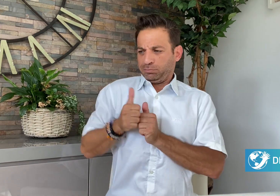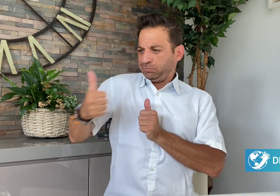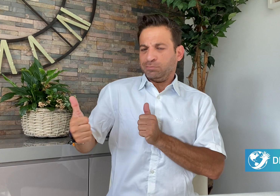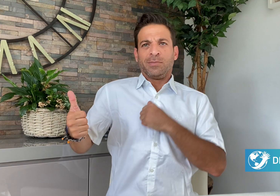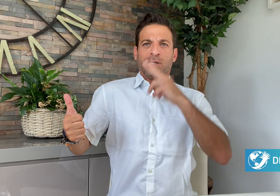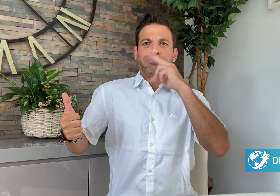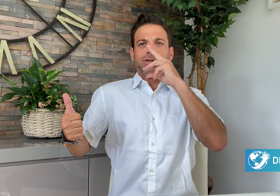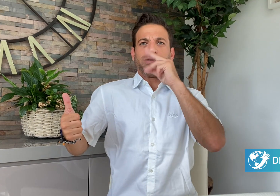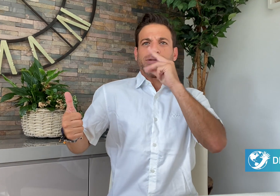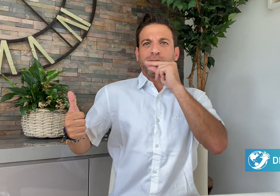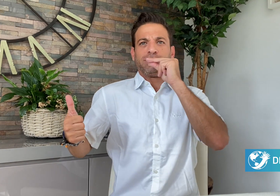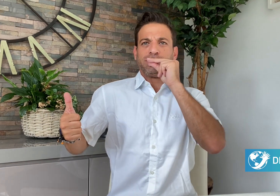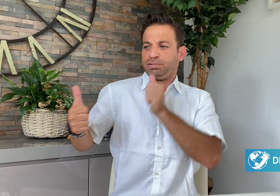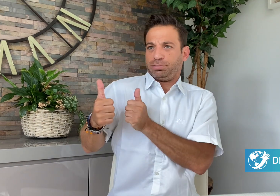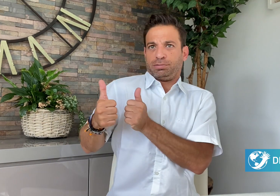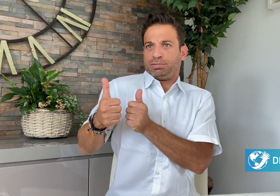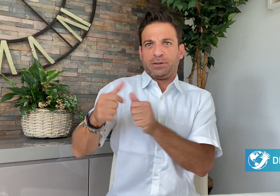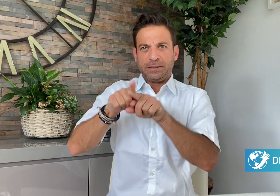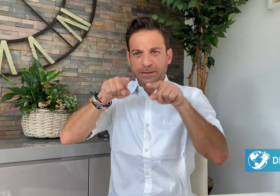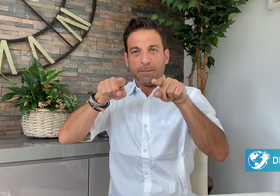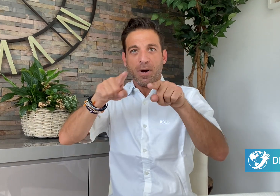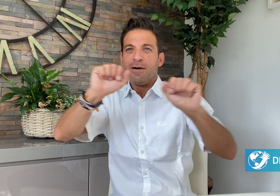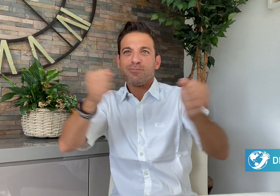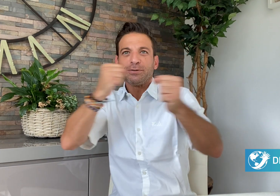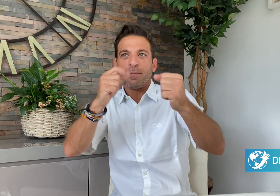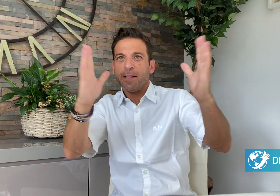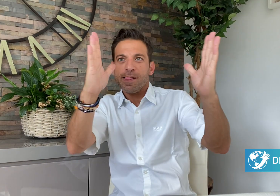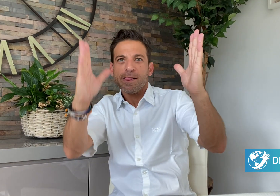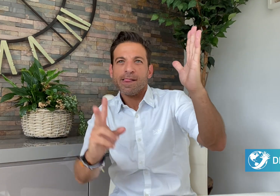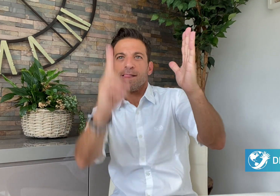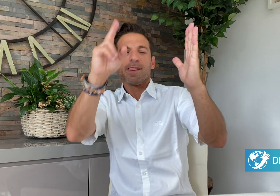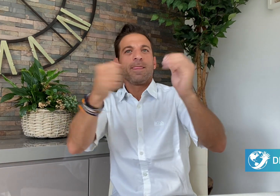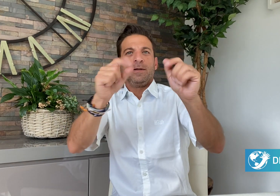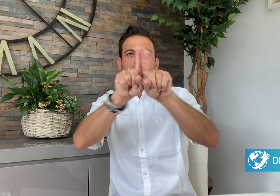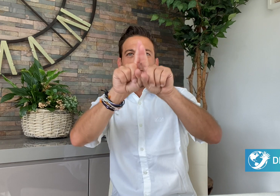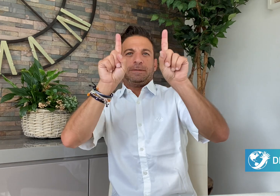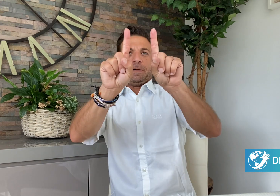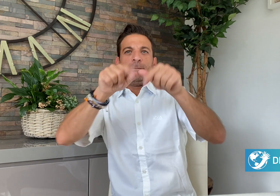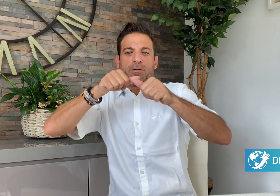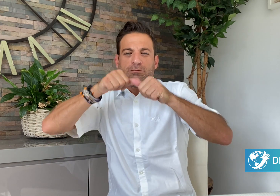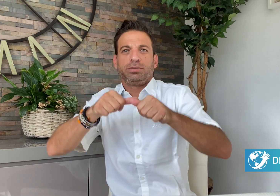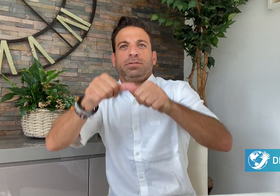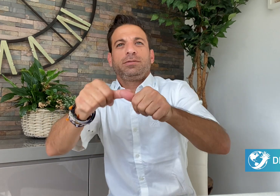Another option is for governments to broadcast their